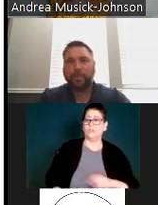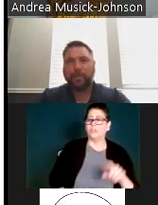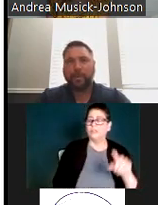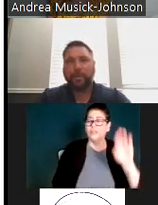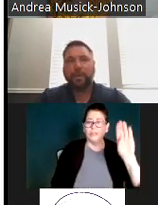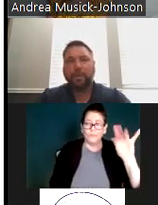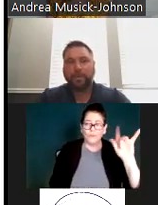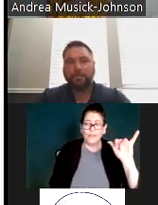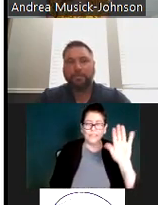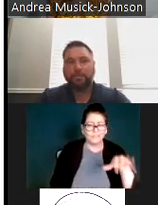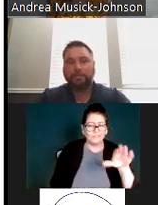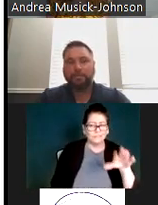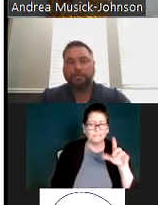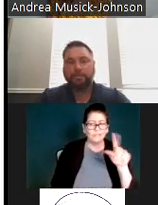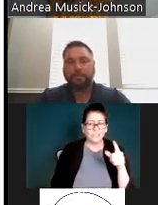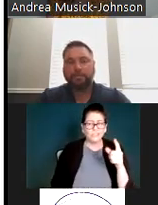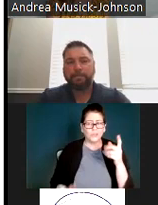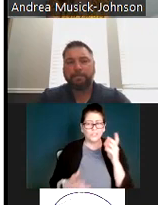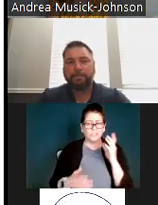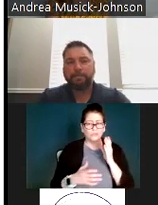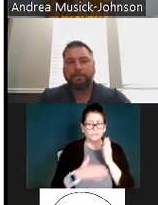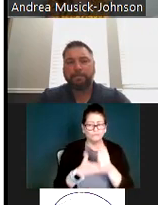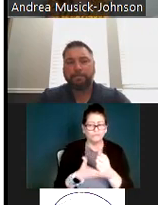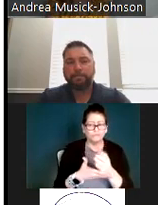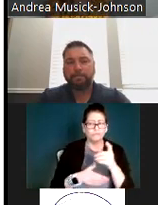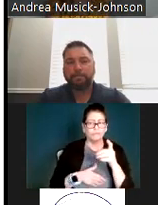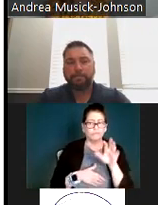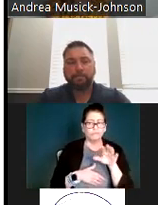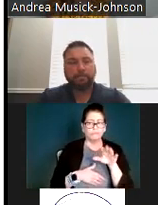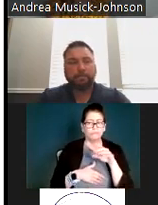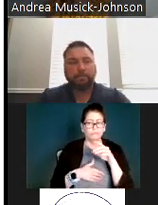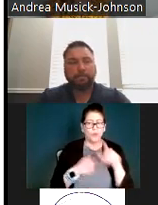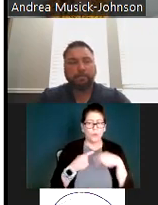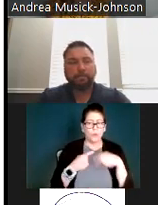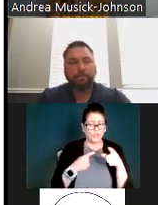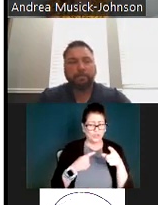I just wanted to interject and say when you're reading, when you're going through the slides,